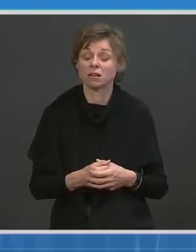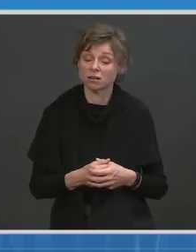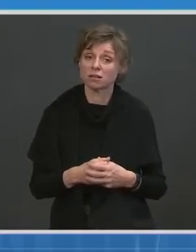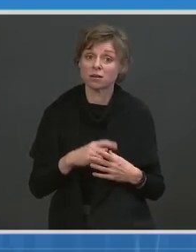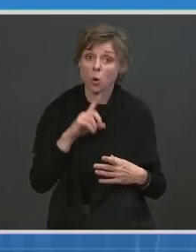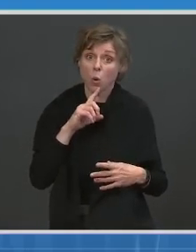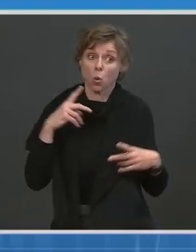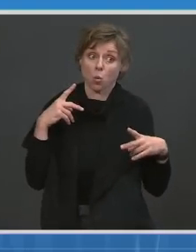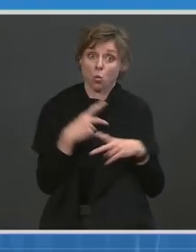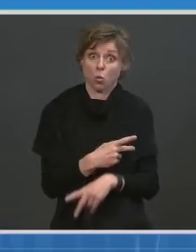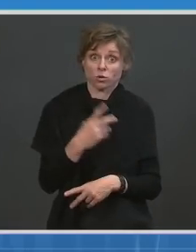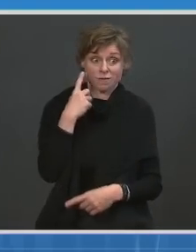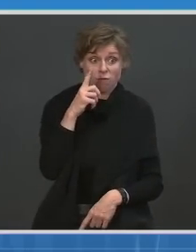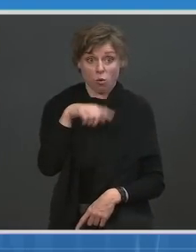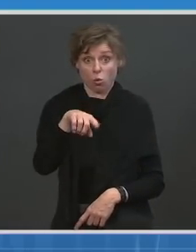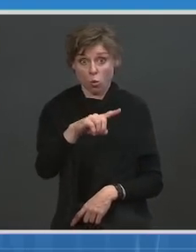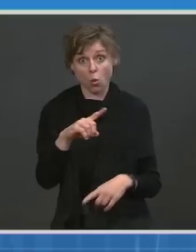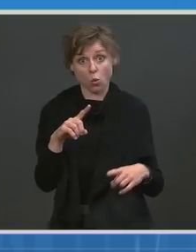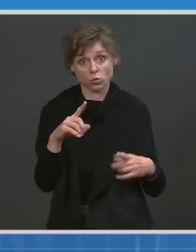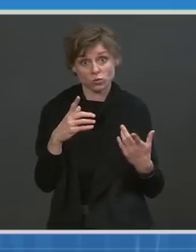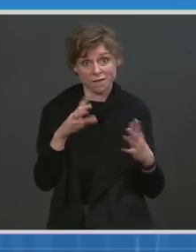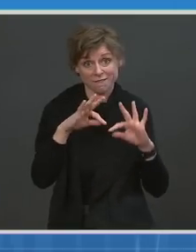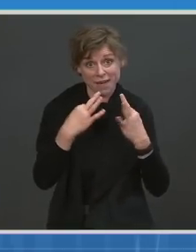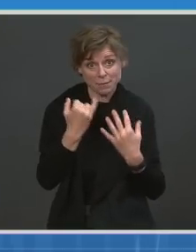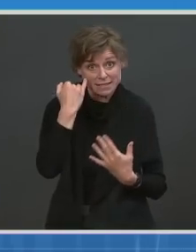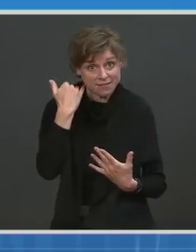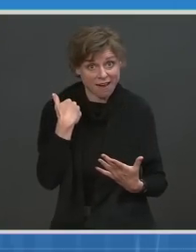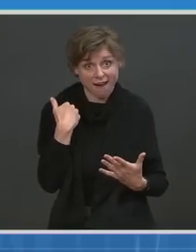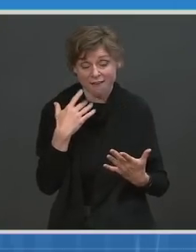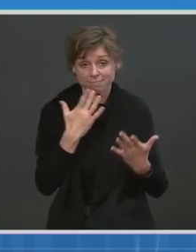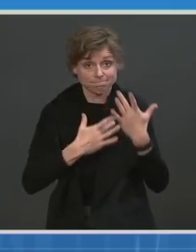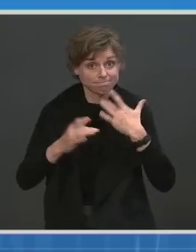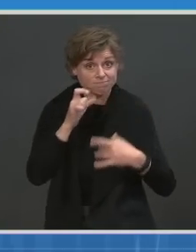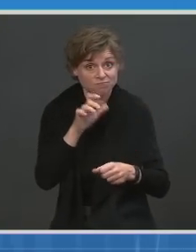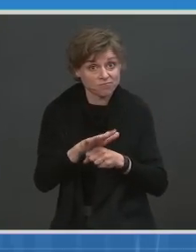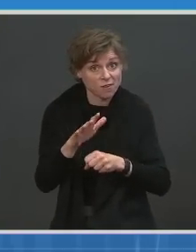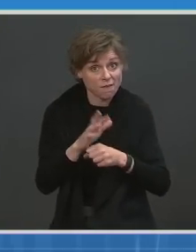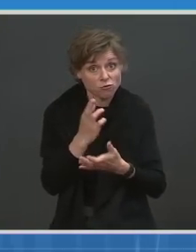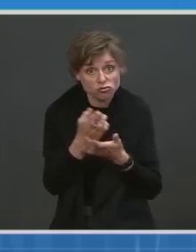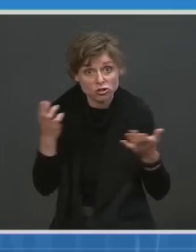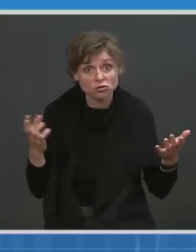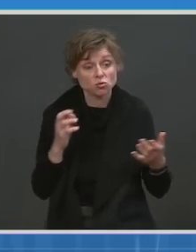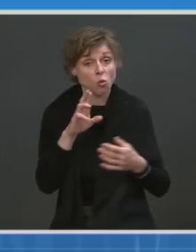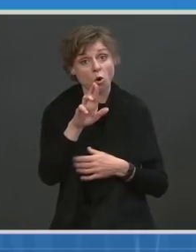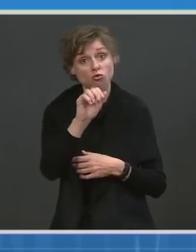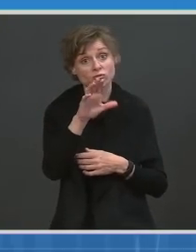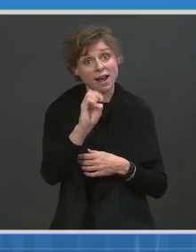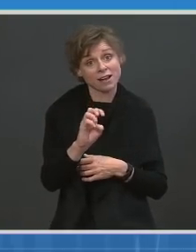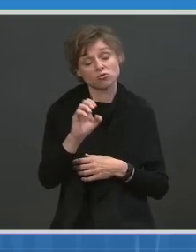and families from low-resourced communities, as well as those from racial and ethnic minority communities